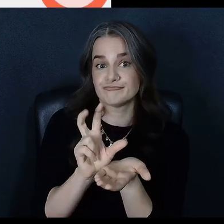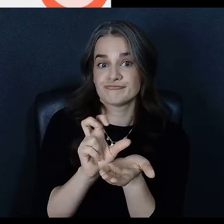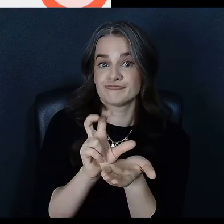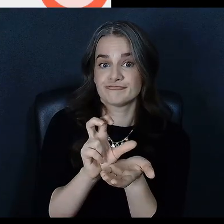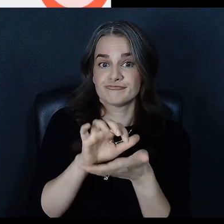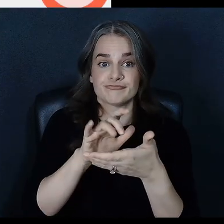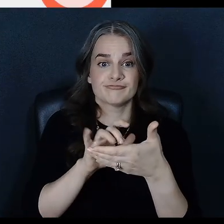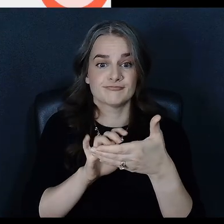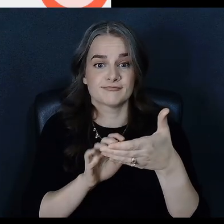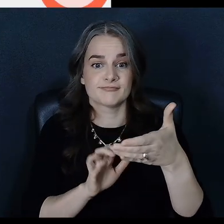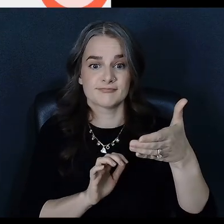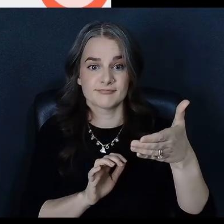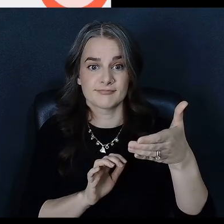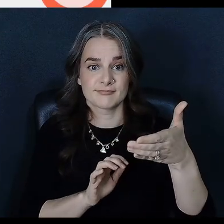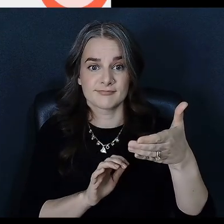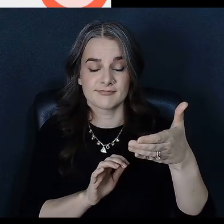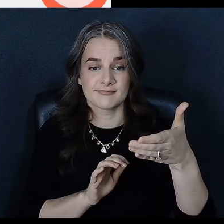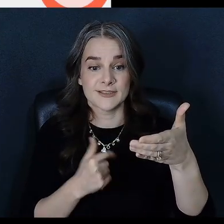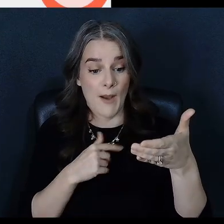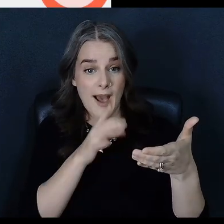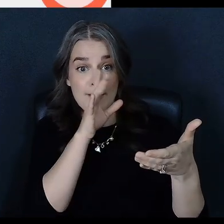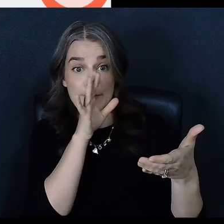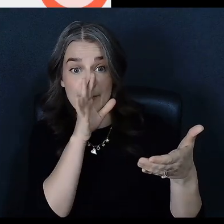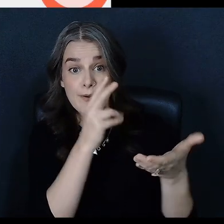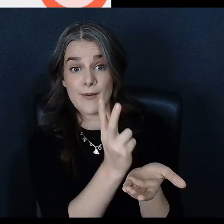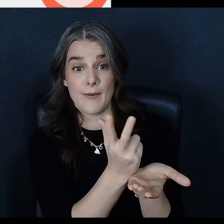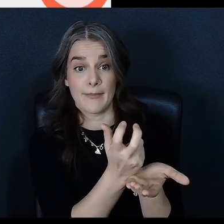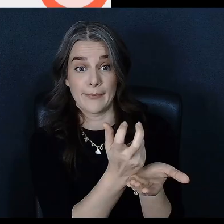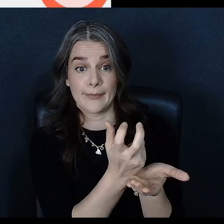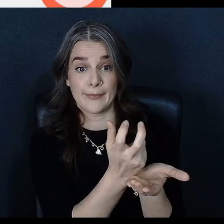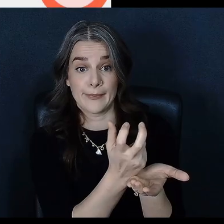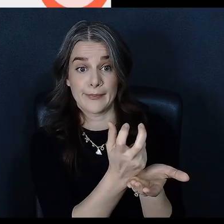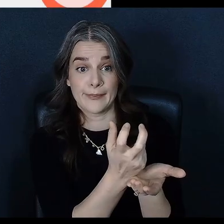So I say something, and the text shows up on the screen. Or is that something that is allowing